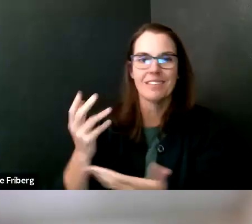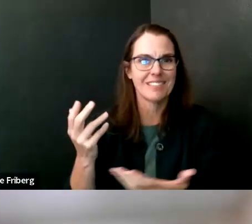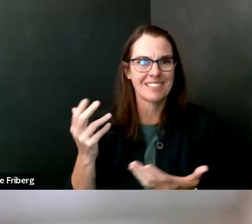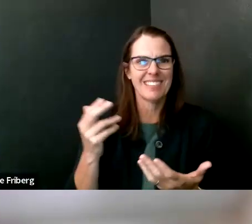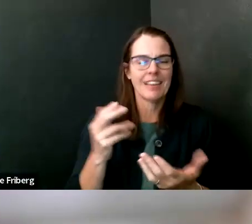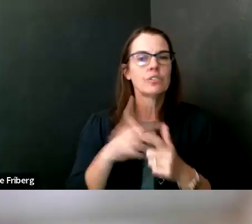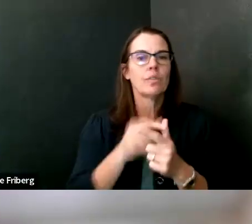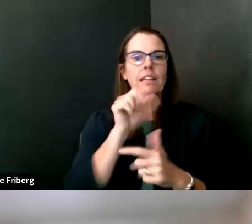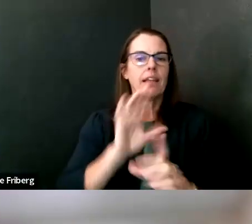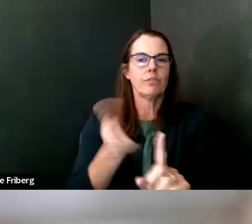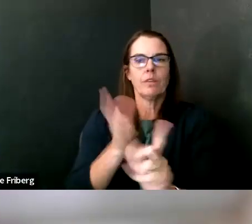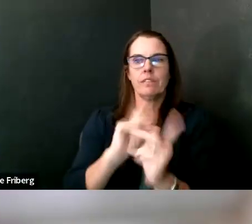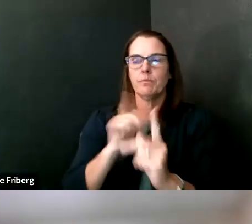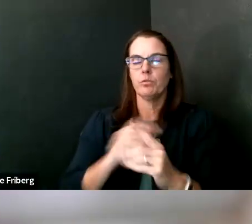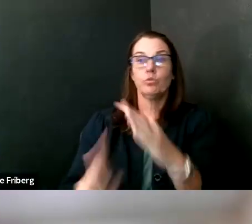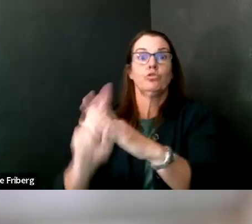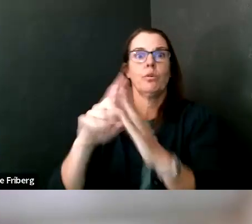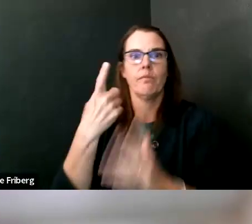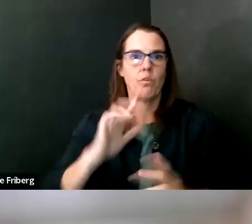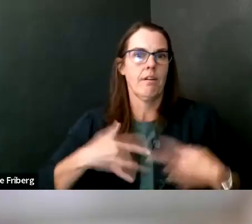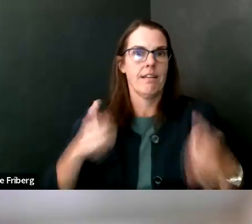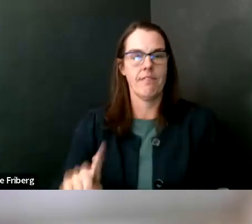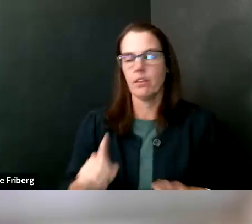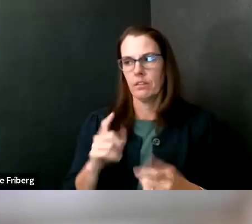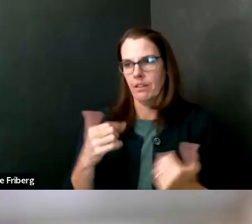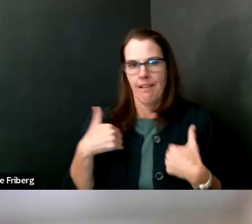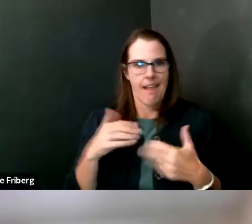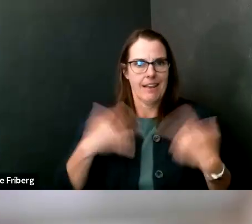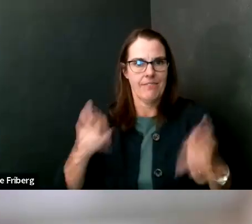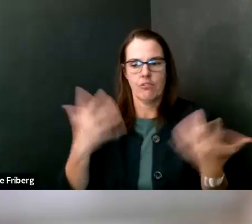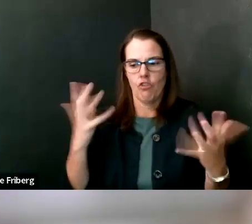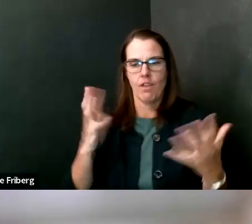to convince people to already to come to something they weren't already coming to. So that's as I've